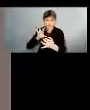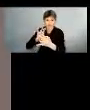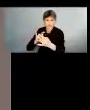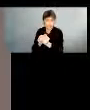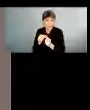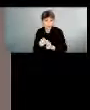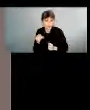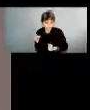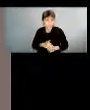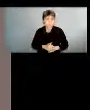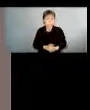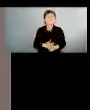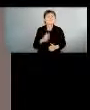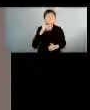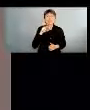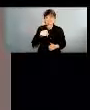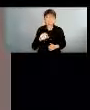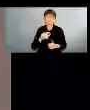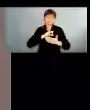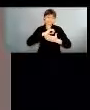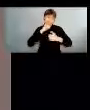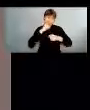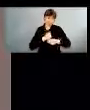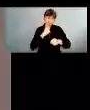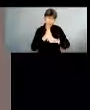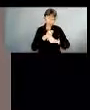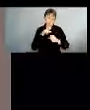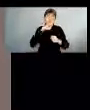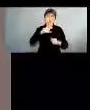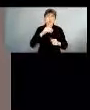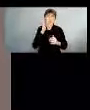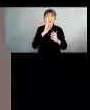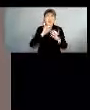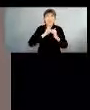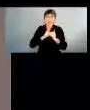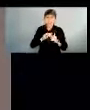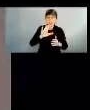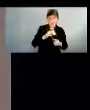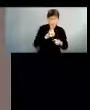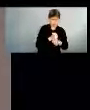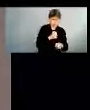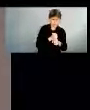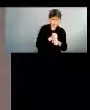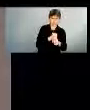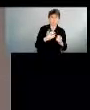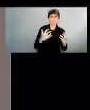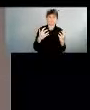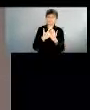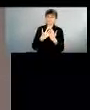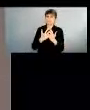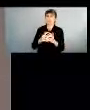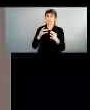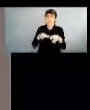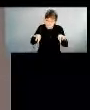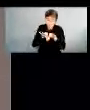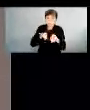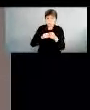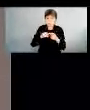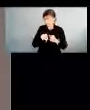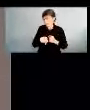this project is important to the communities they’ve identified and how they are considering them. As you can see its very similar to the other